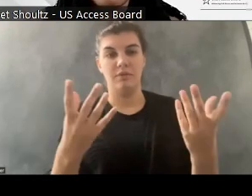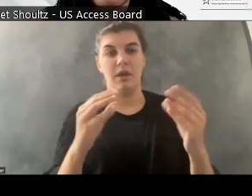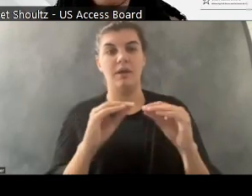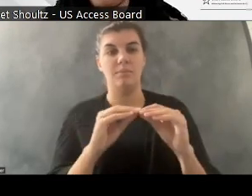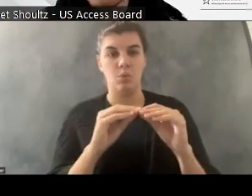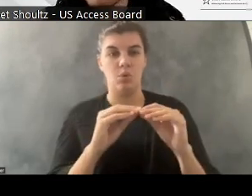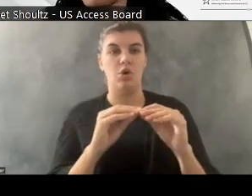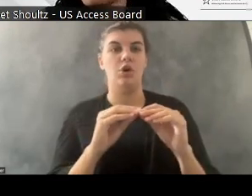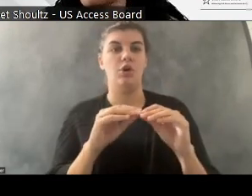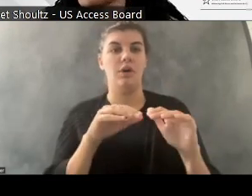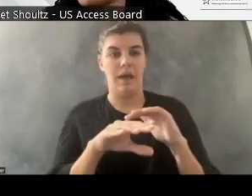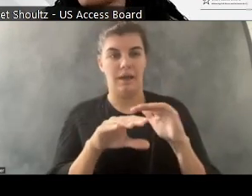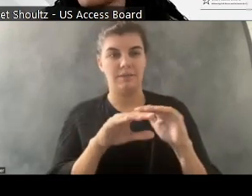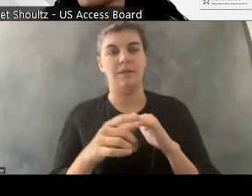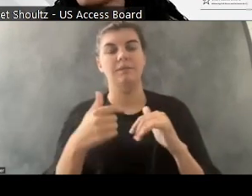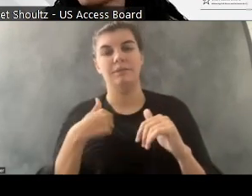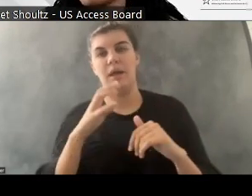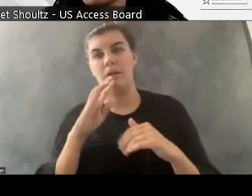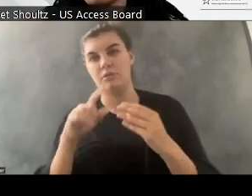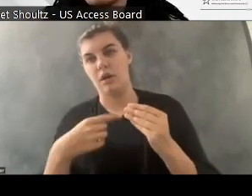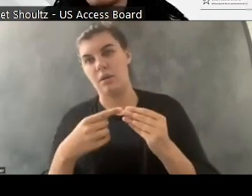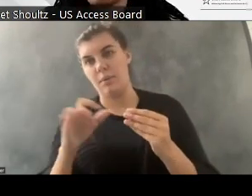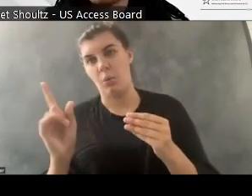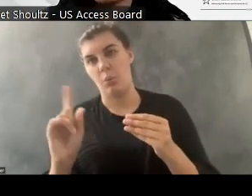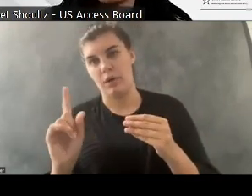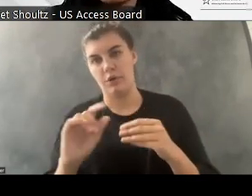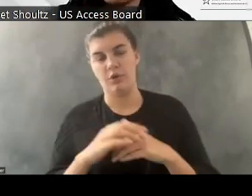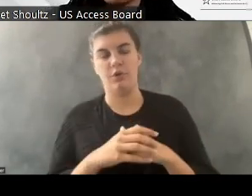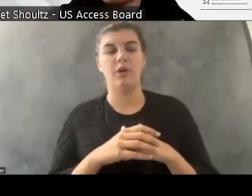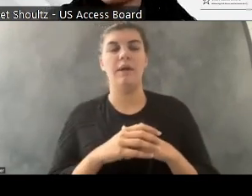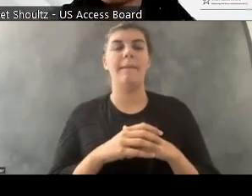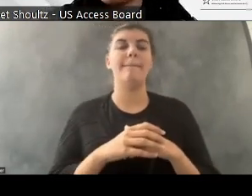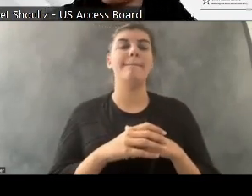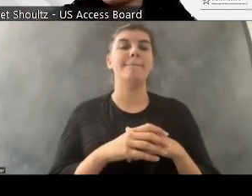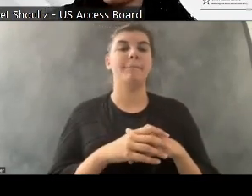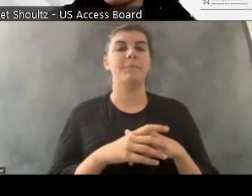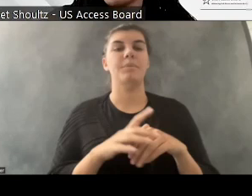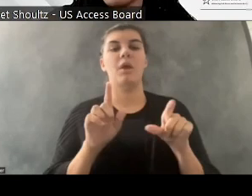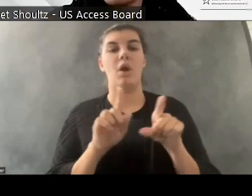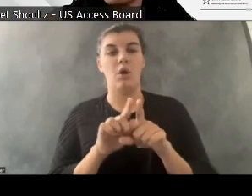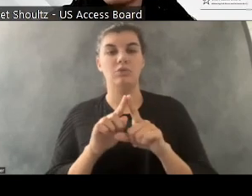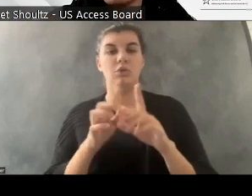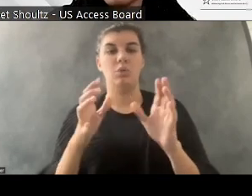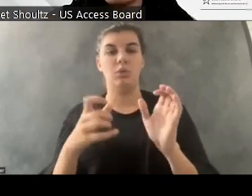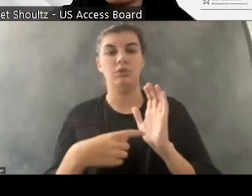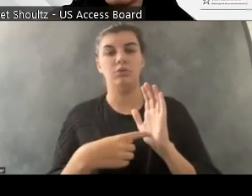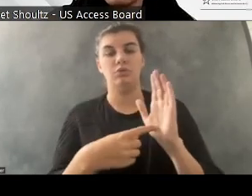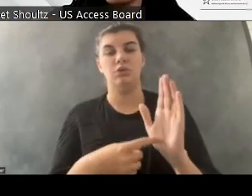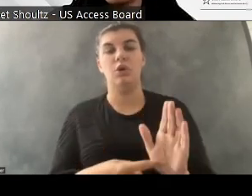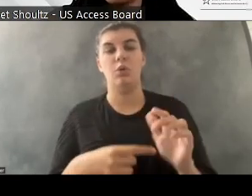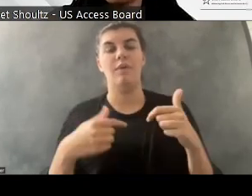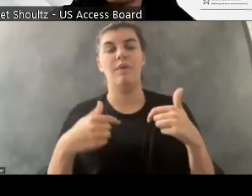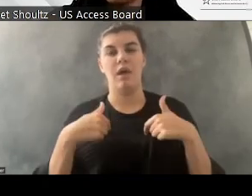access, and I'll talk about where we did that. So I'm going to also point out that I'm going to